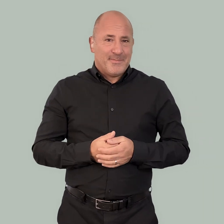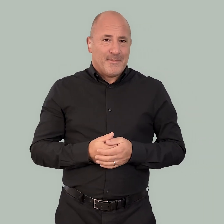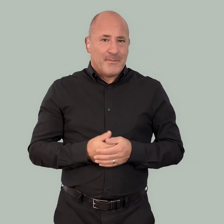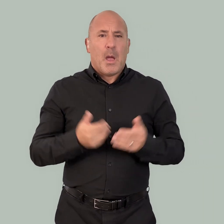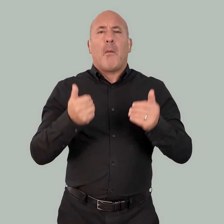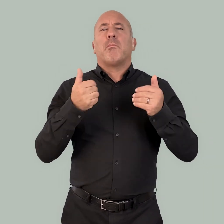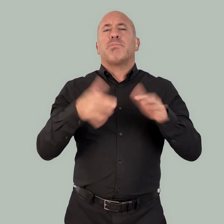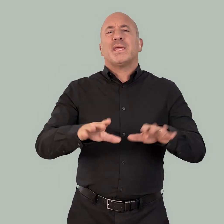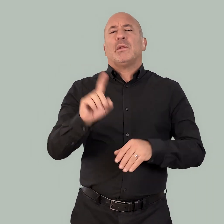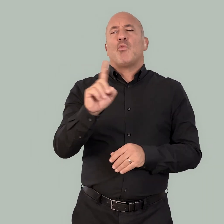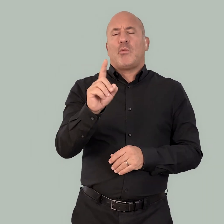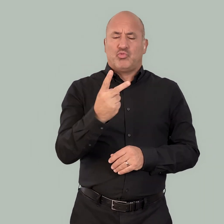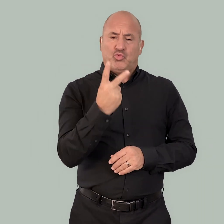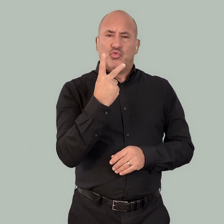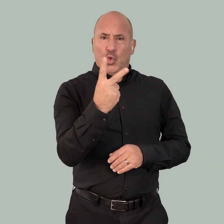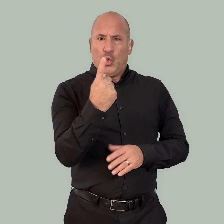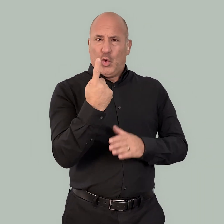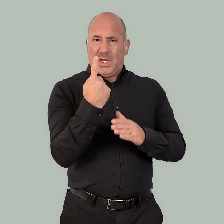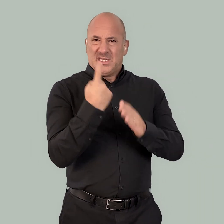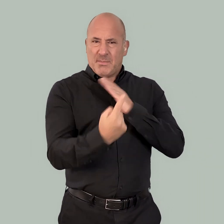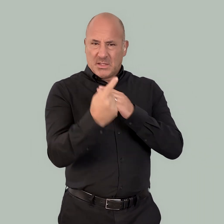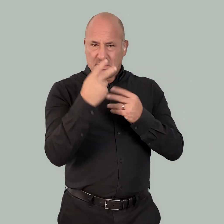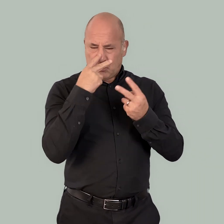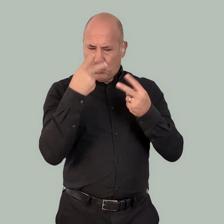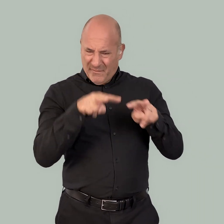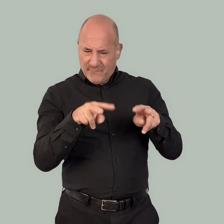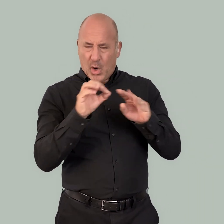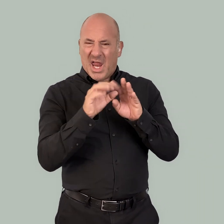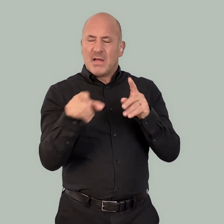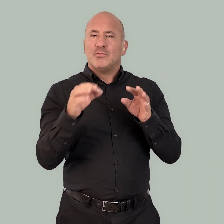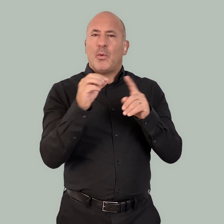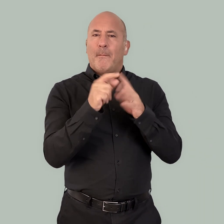While there have been two independent reviews